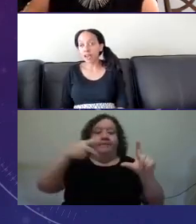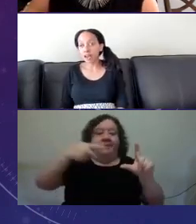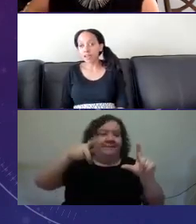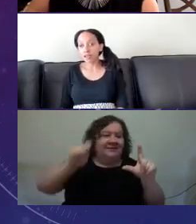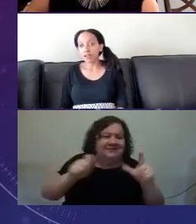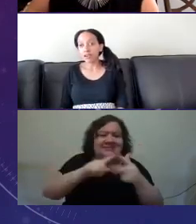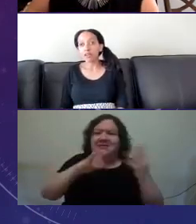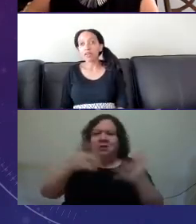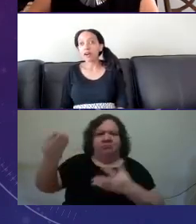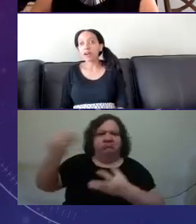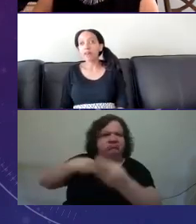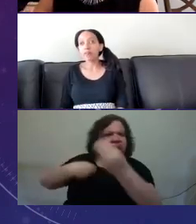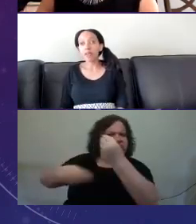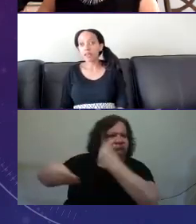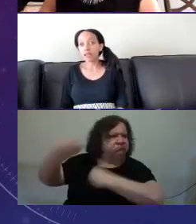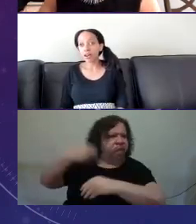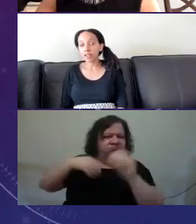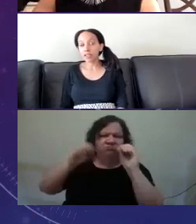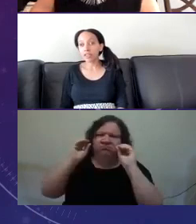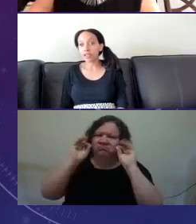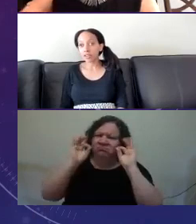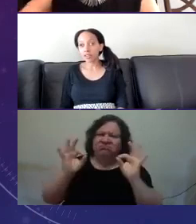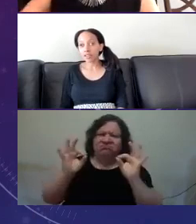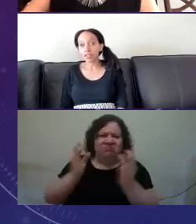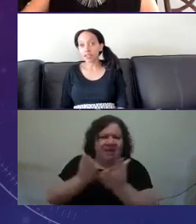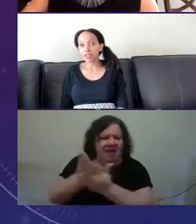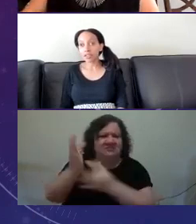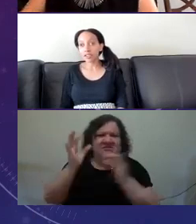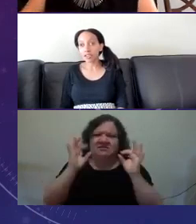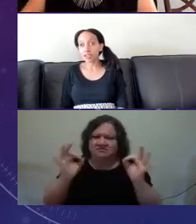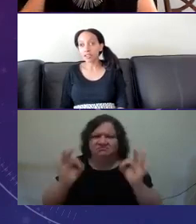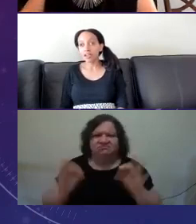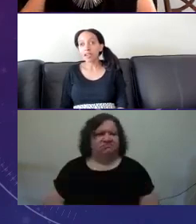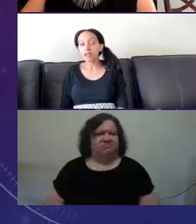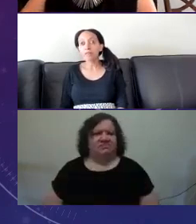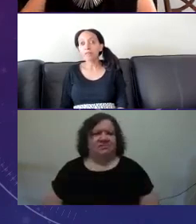there are many colleges and law schools in the United States that refuse to